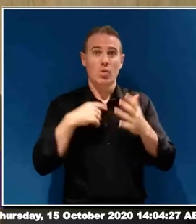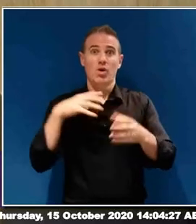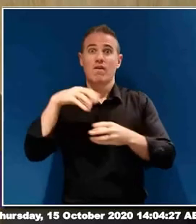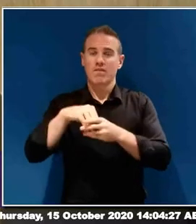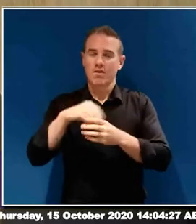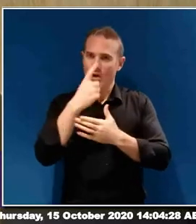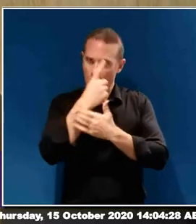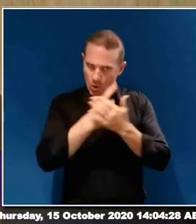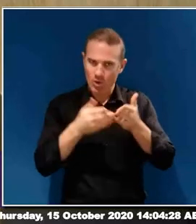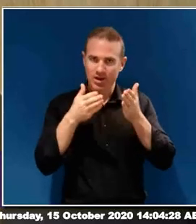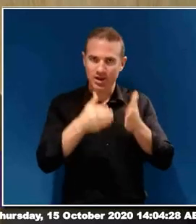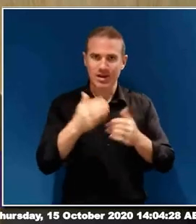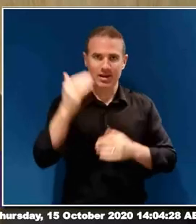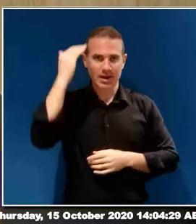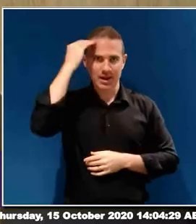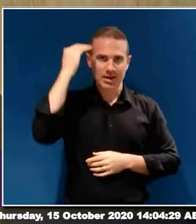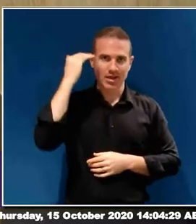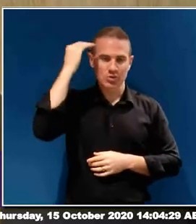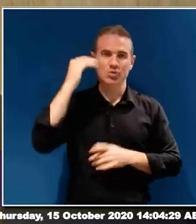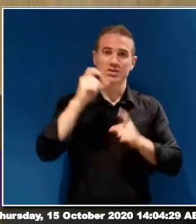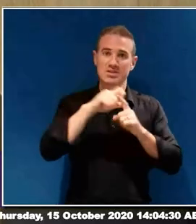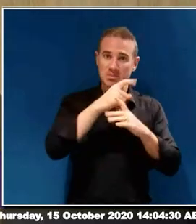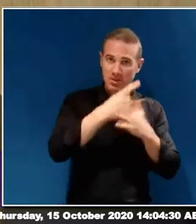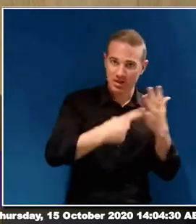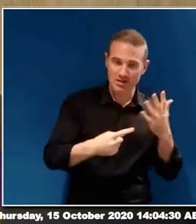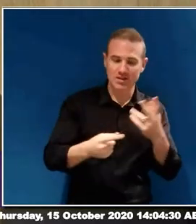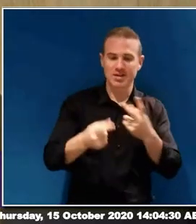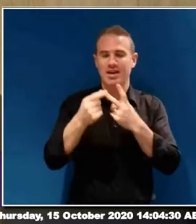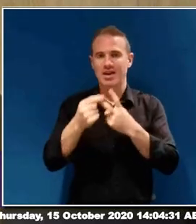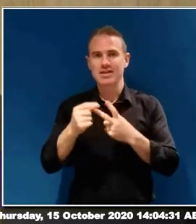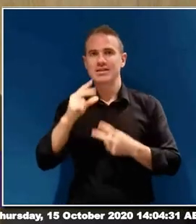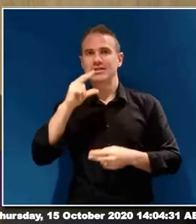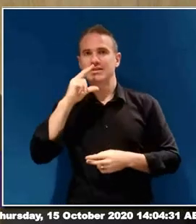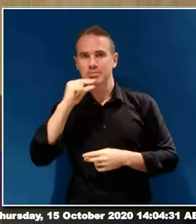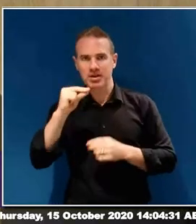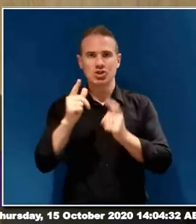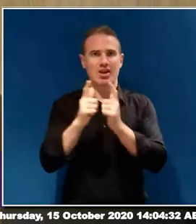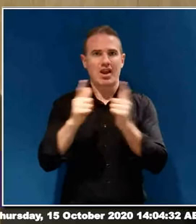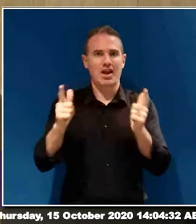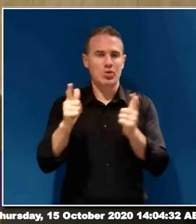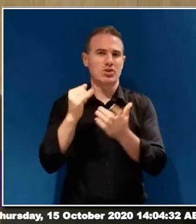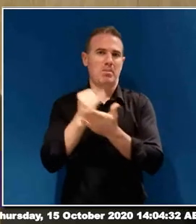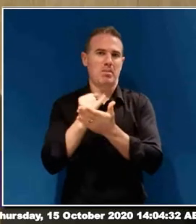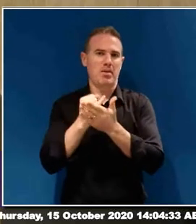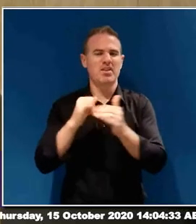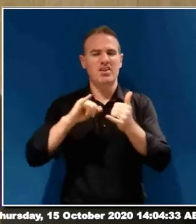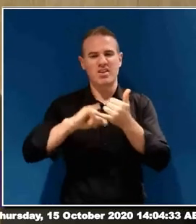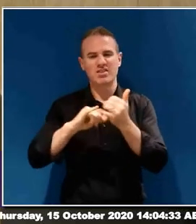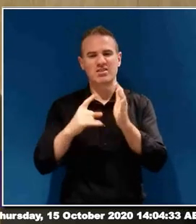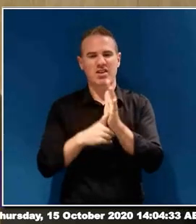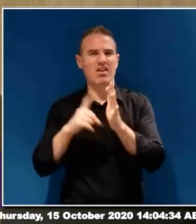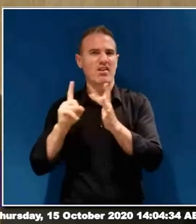and that is looking at the criteria of meeting a category for verification,